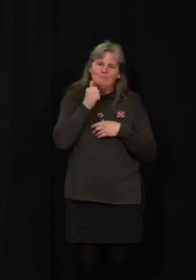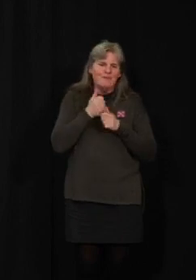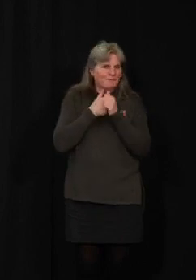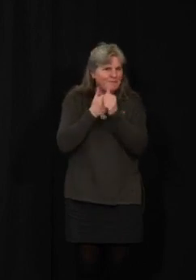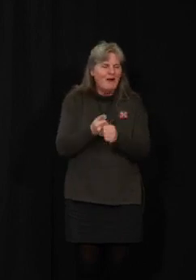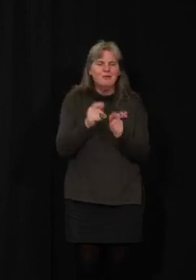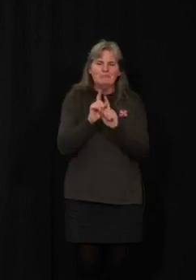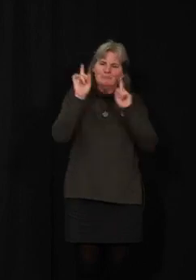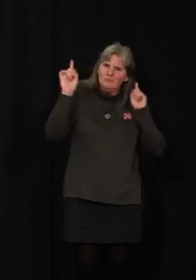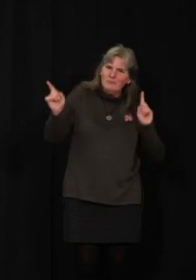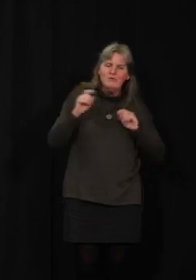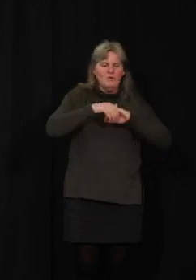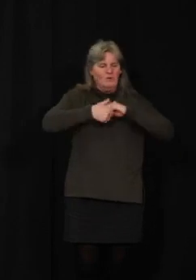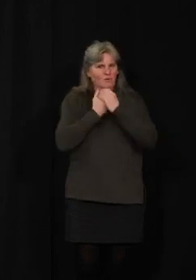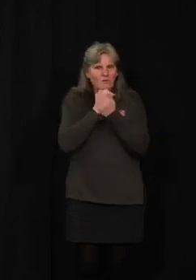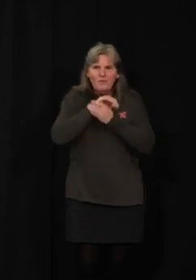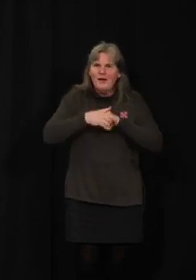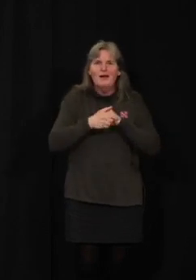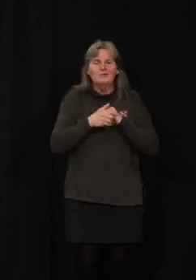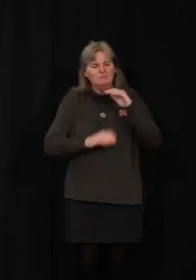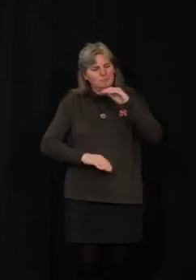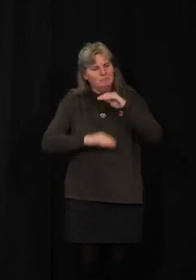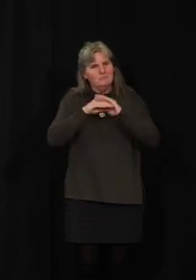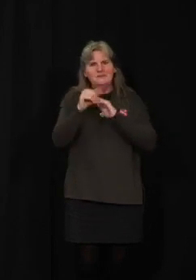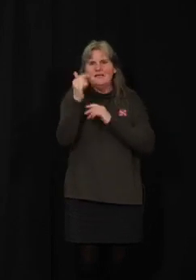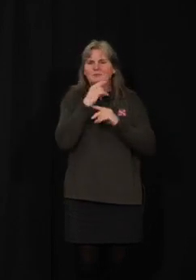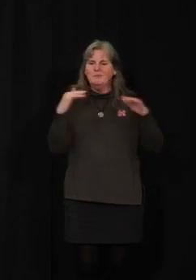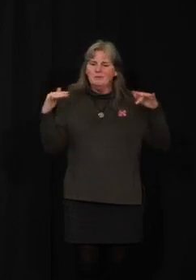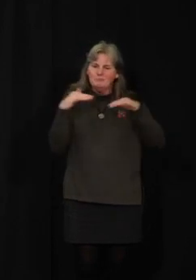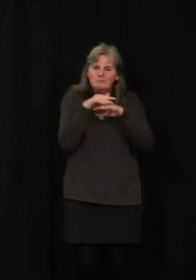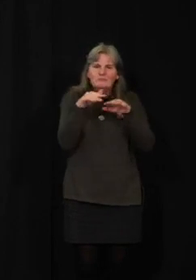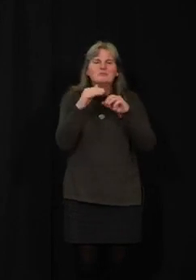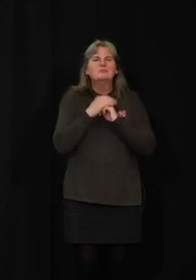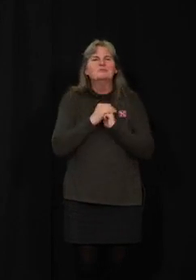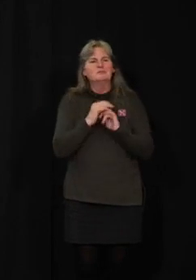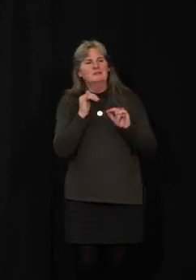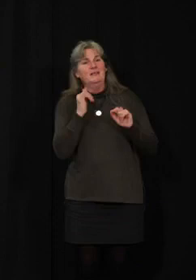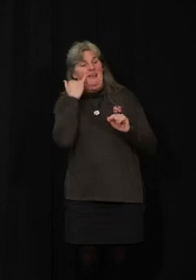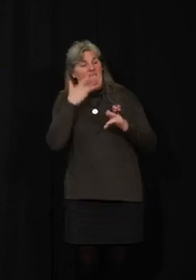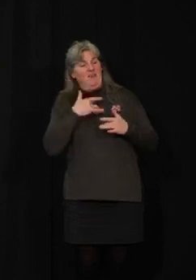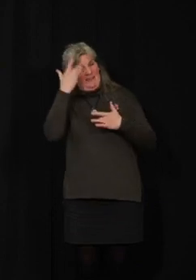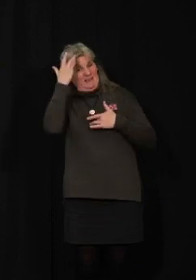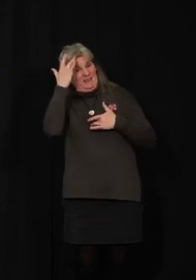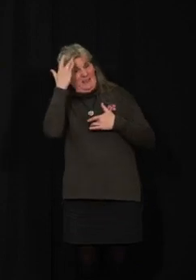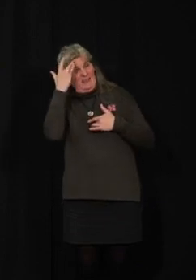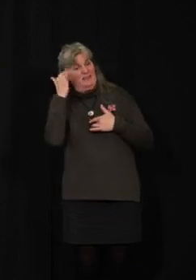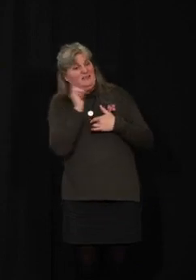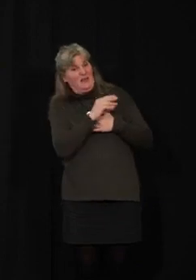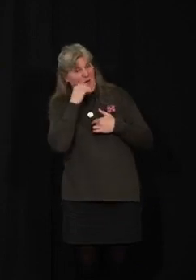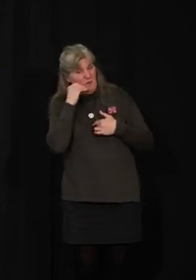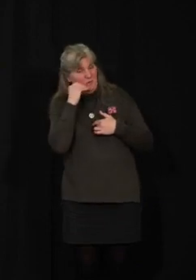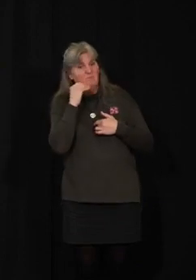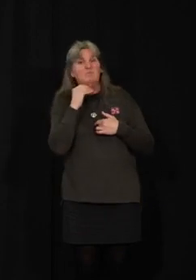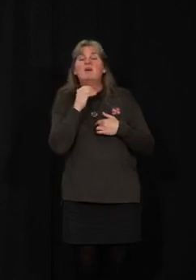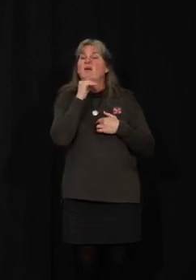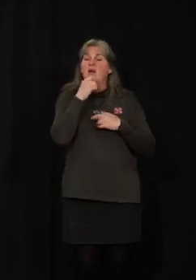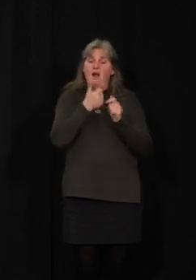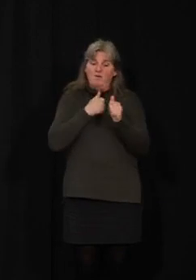Do not gather in groups more thn ten people. Stay home if you're sick. Avoid nonessential travel, and e excellent to each other.